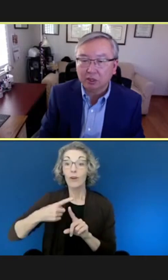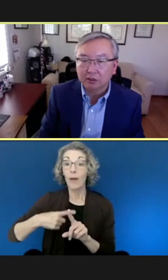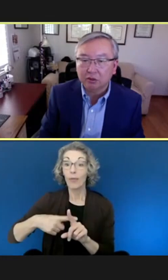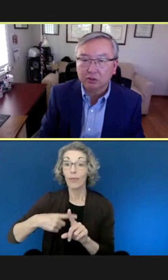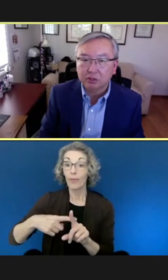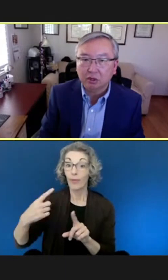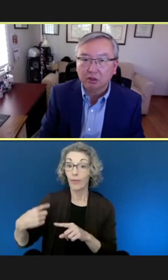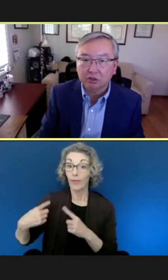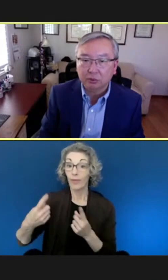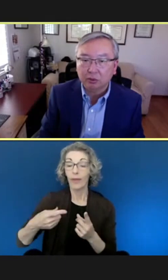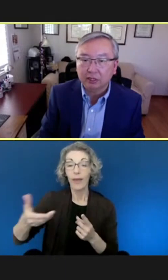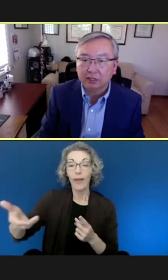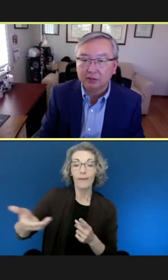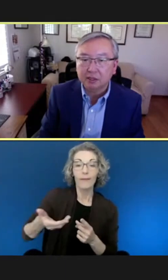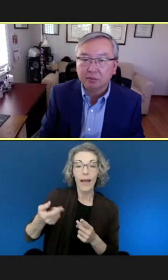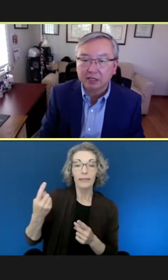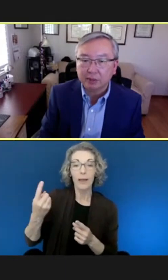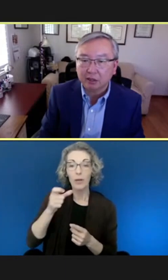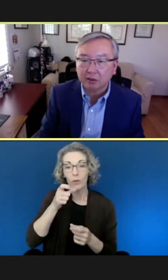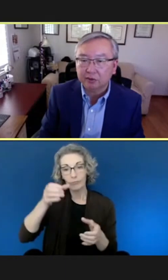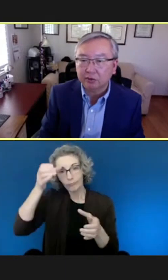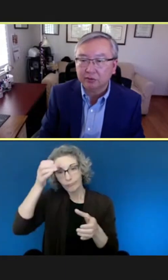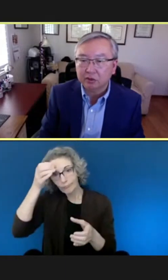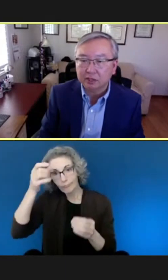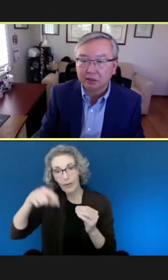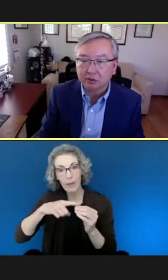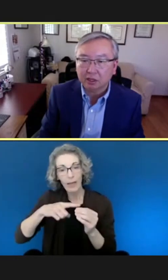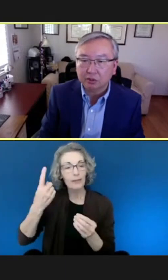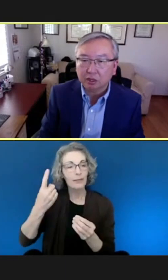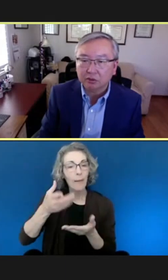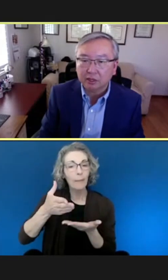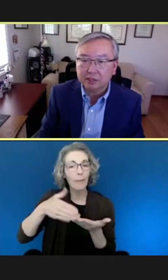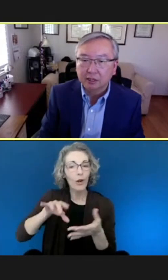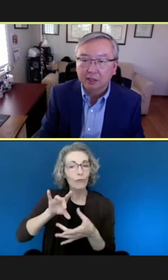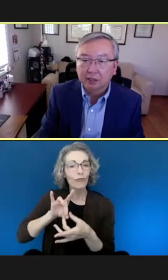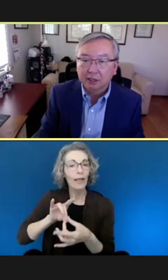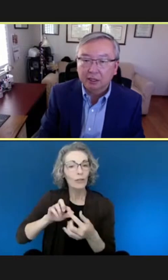is knowledgeable in some aspect of neurodiversity to come talk to us.